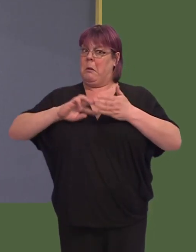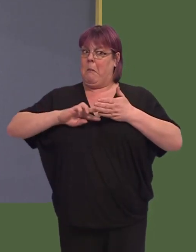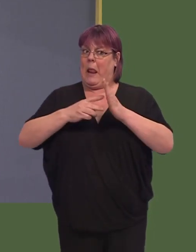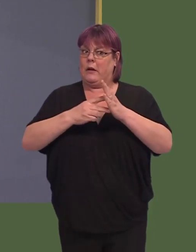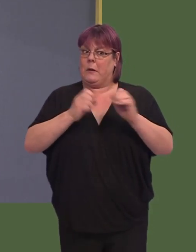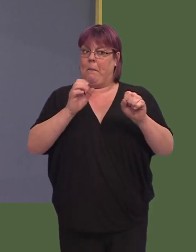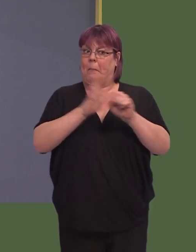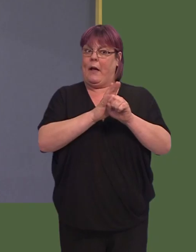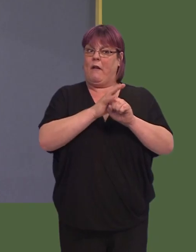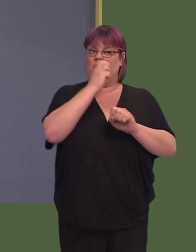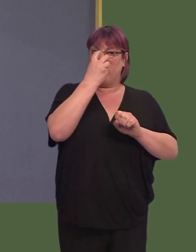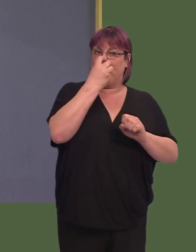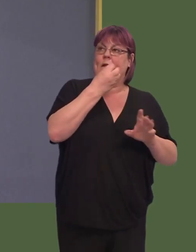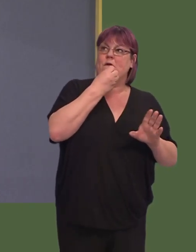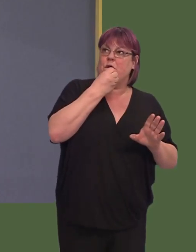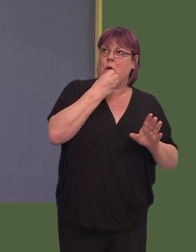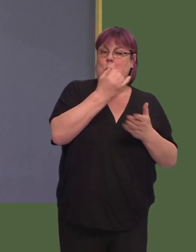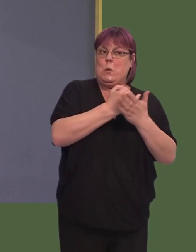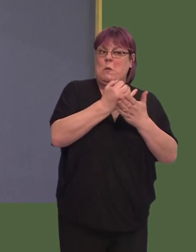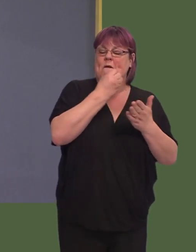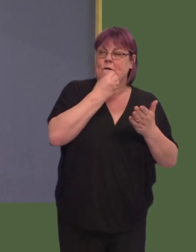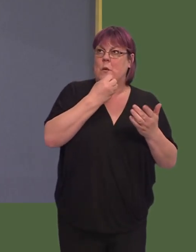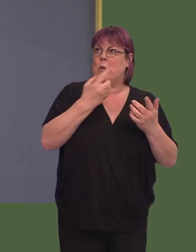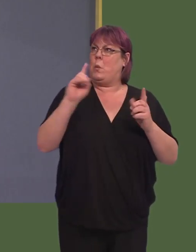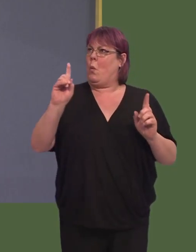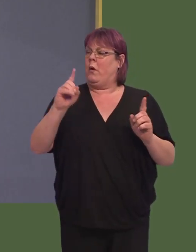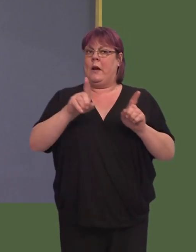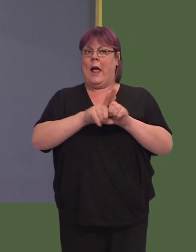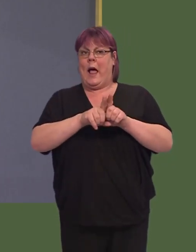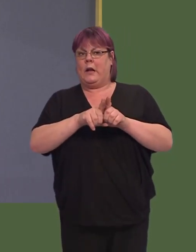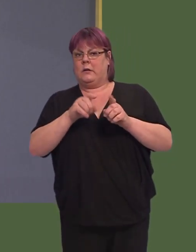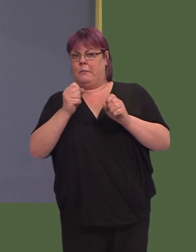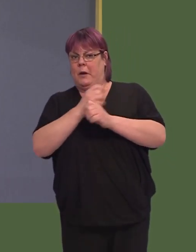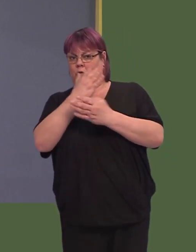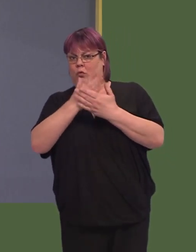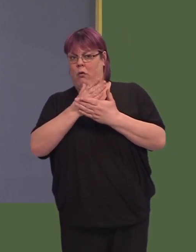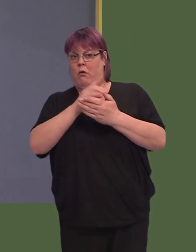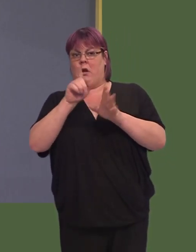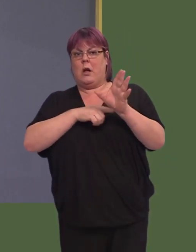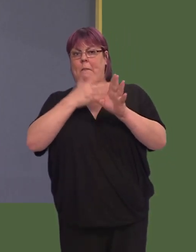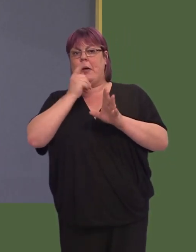generally to ensure that young people are aware that they are what they eat and they